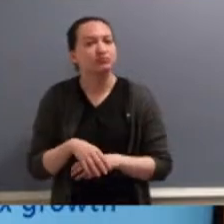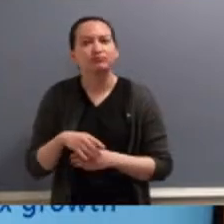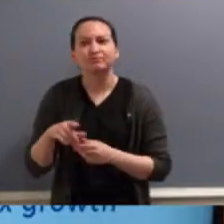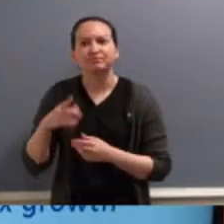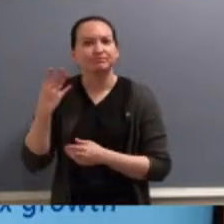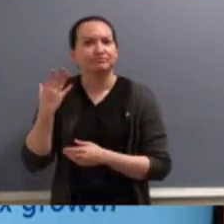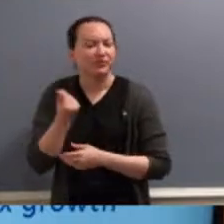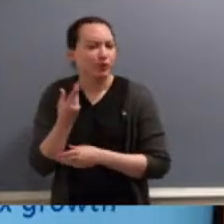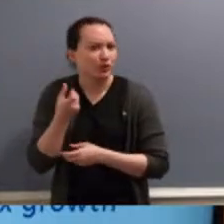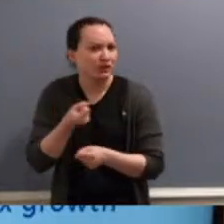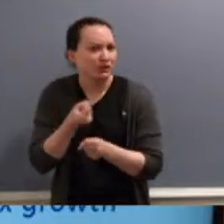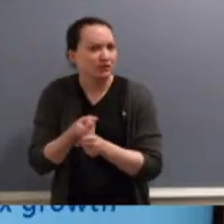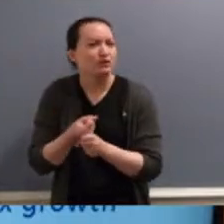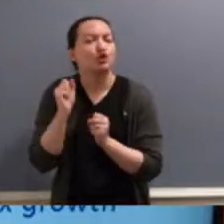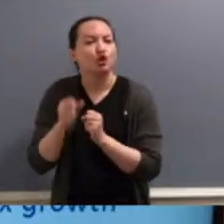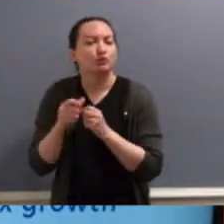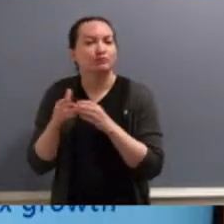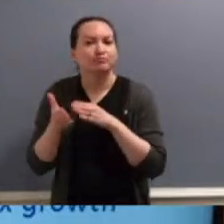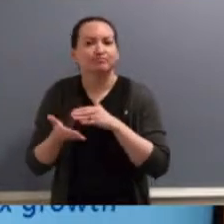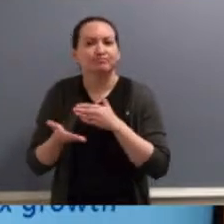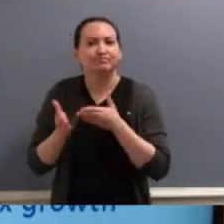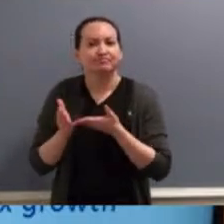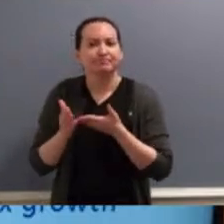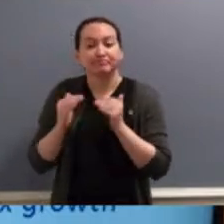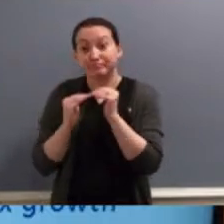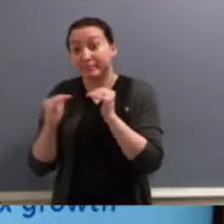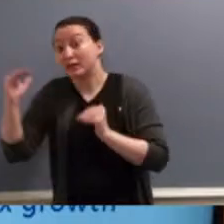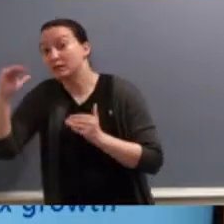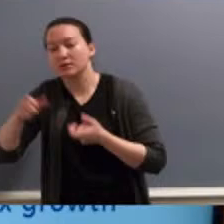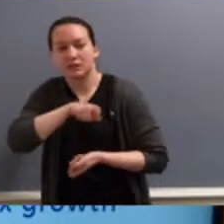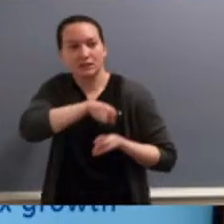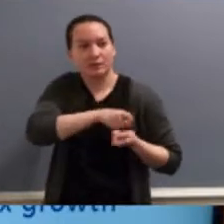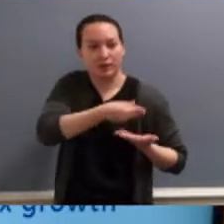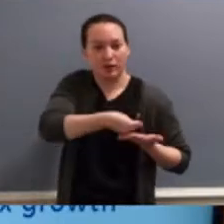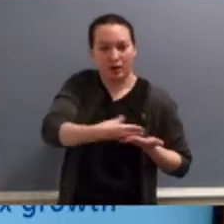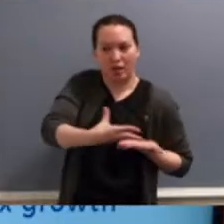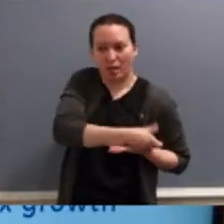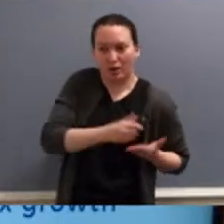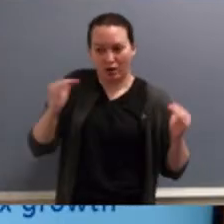could can exceed allocated resources and to the degree we have those that represents another risk